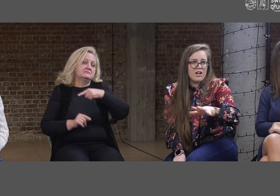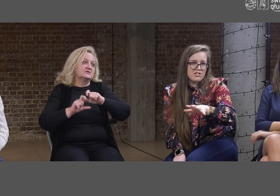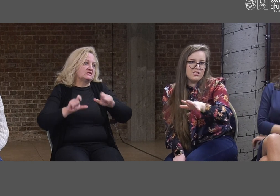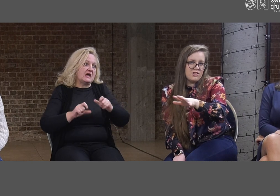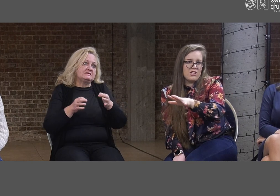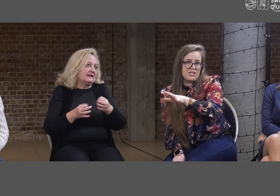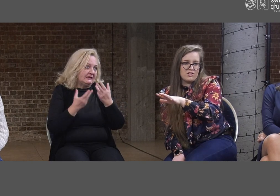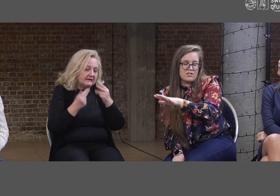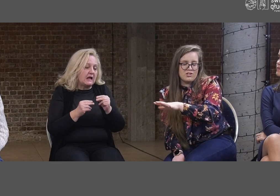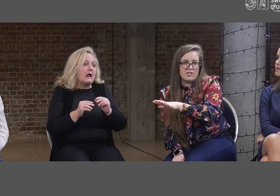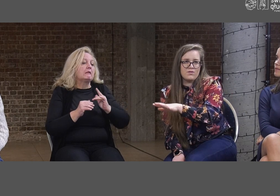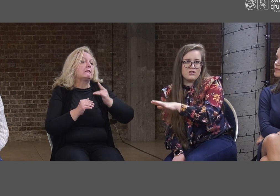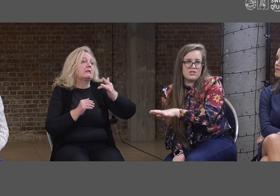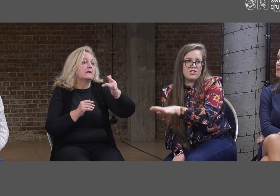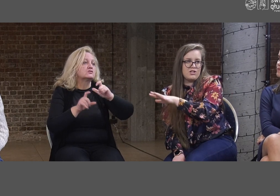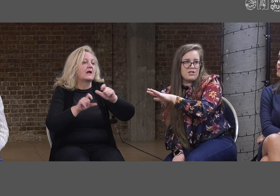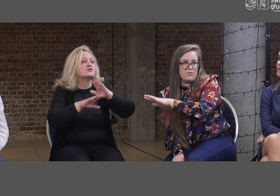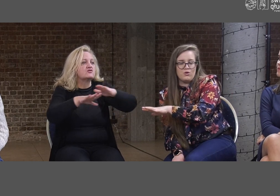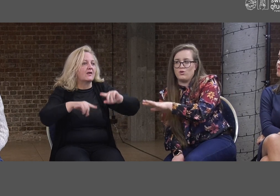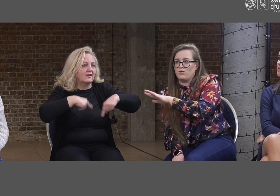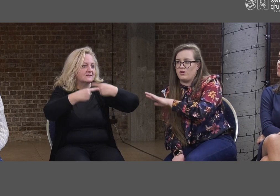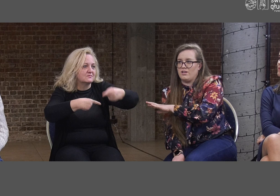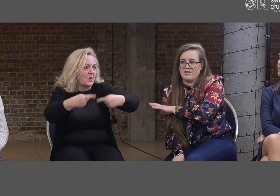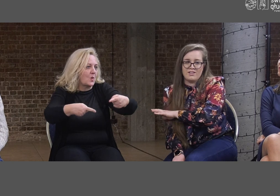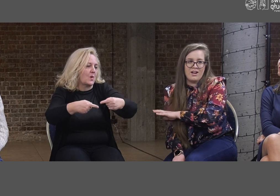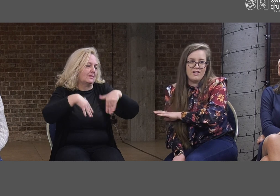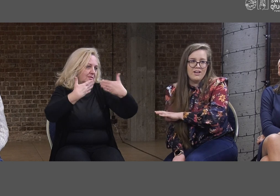but it will happen in the time of our children, grandchildren, etc.